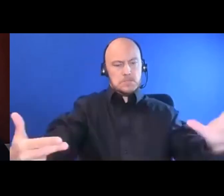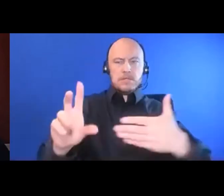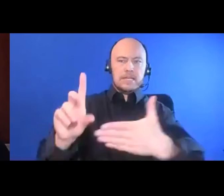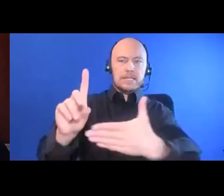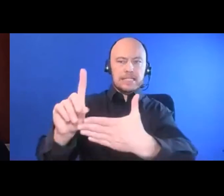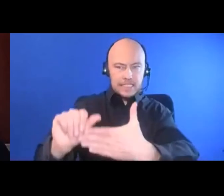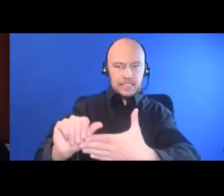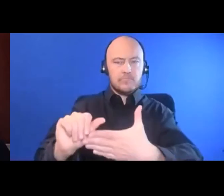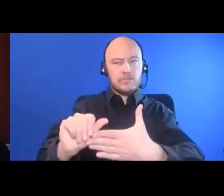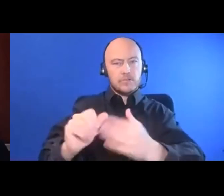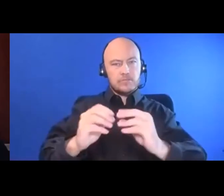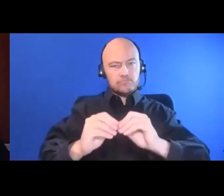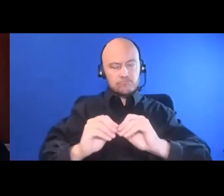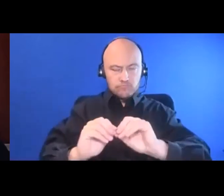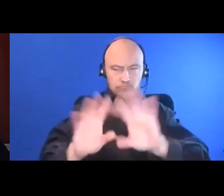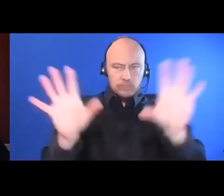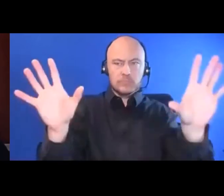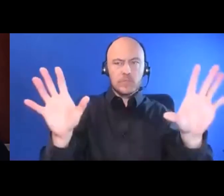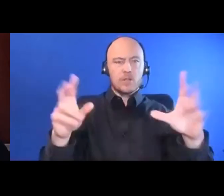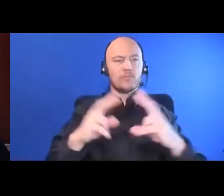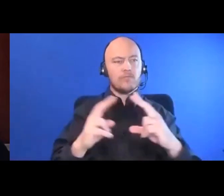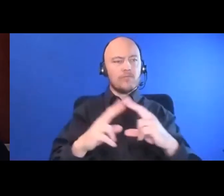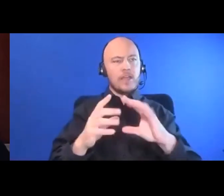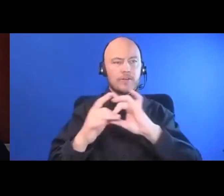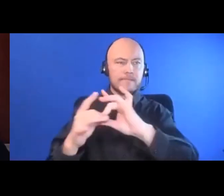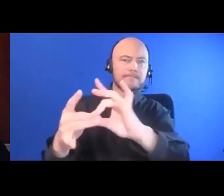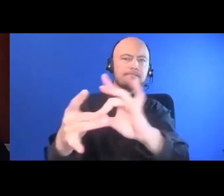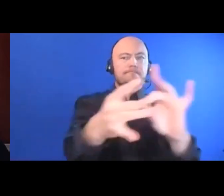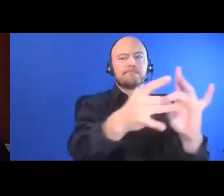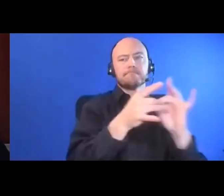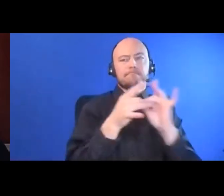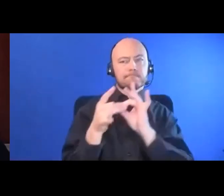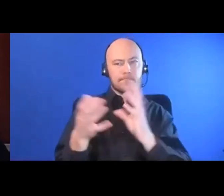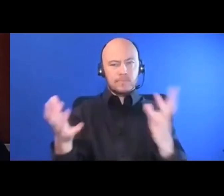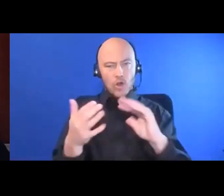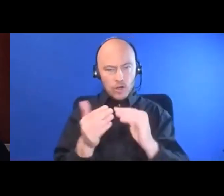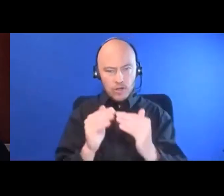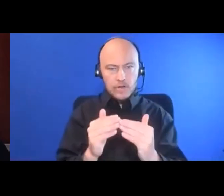to create solidarity in our community and push for change.